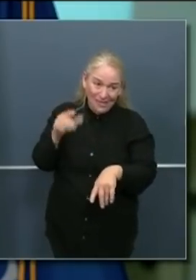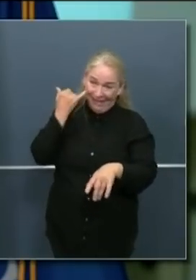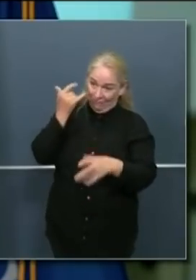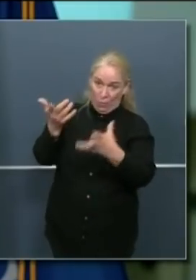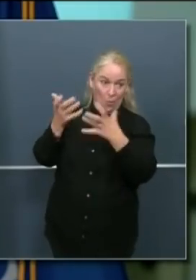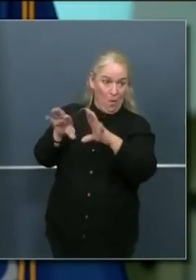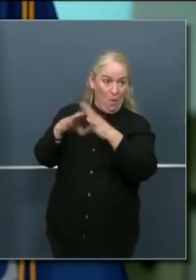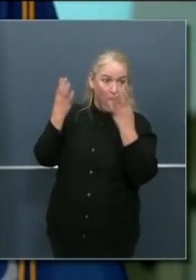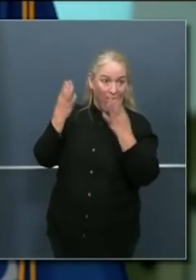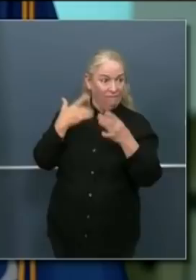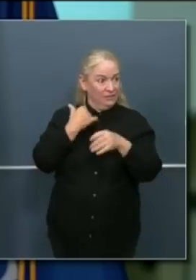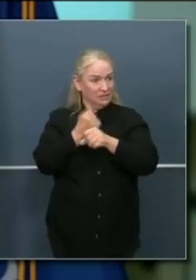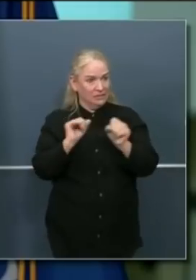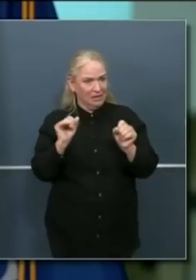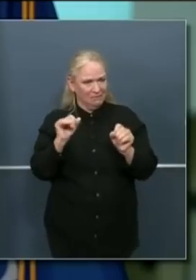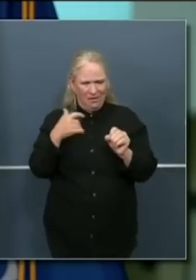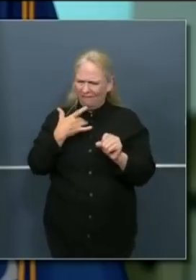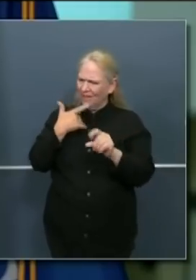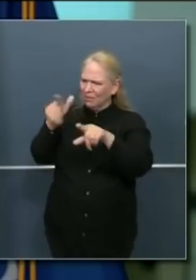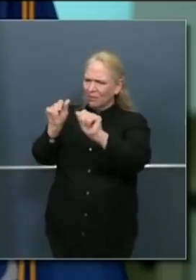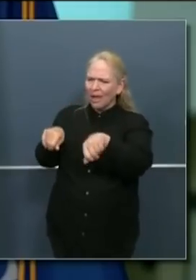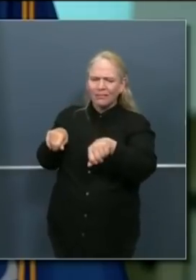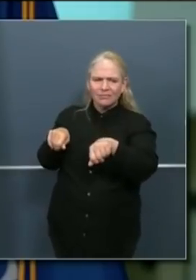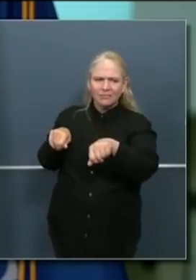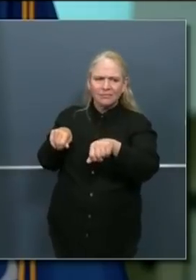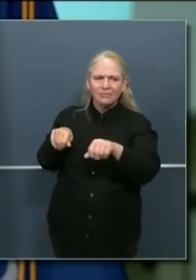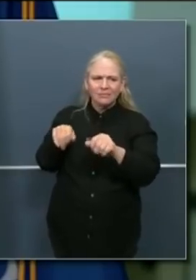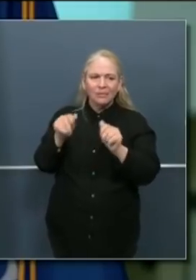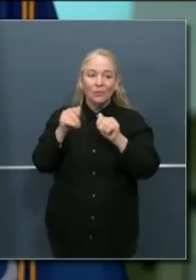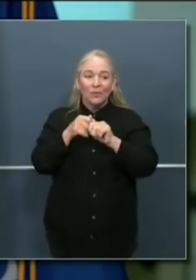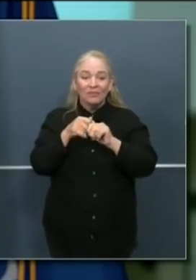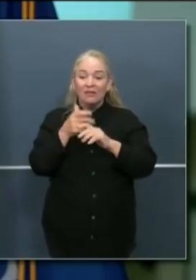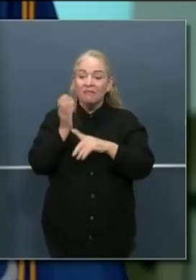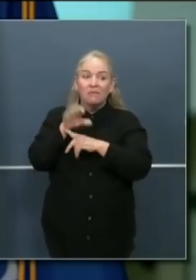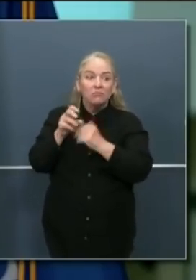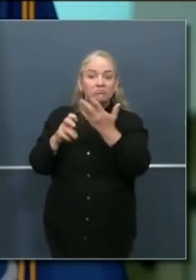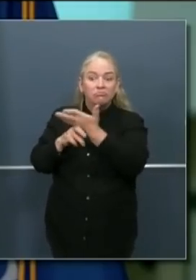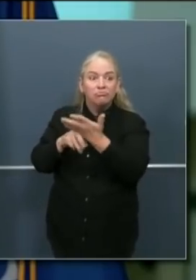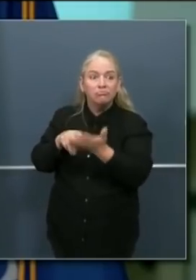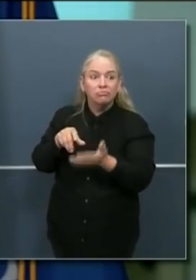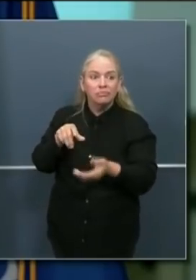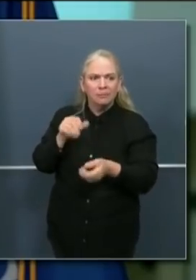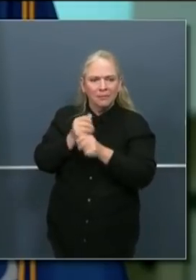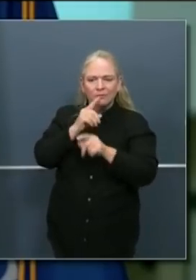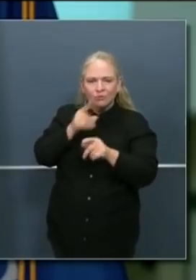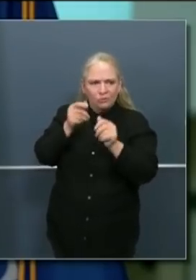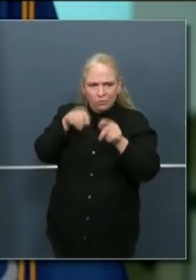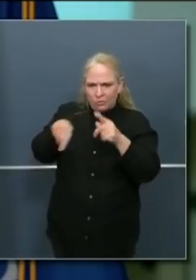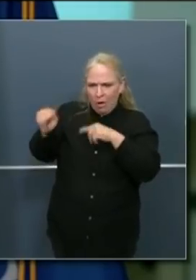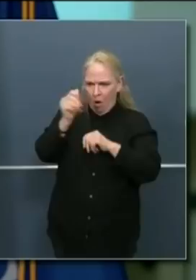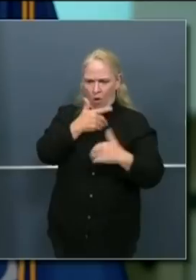HOW TO SAFELY REOPEN, PREDICATE YOUR QUESTION OR THE SPIRIT OF YOUR QUESTION ABOUT CAN YOU SAFELY REOPEN. I BELIEVE YOU CAN BUT WITH